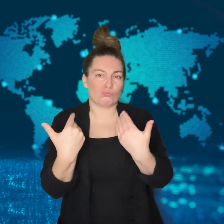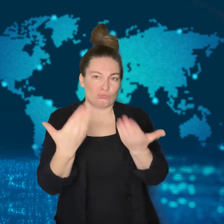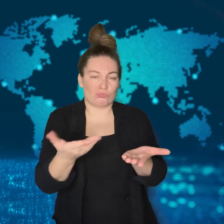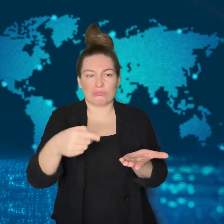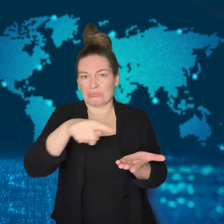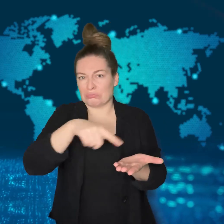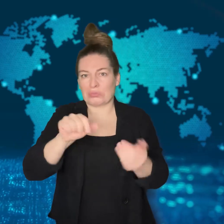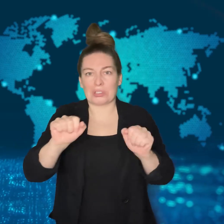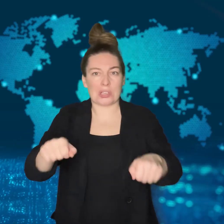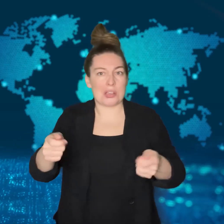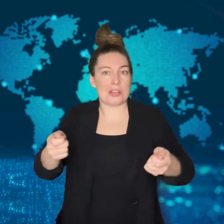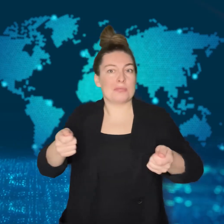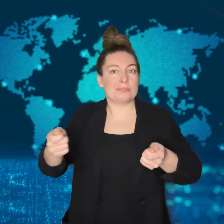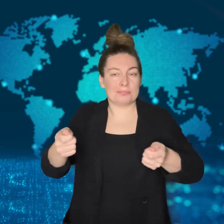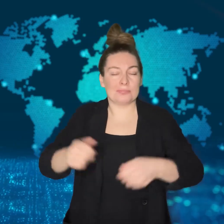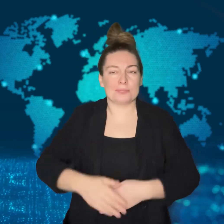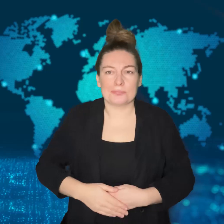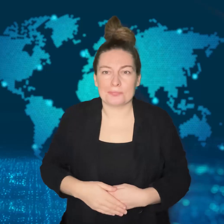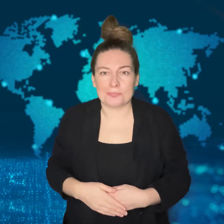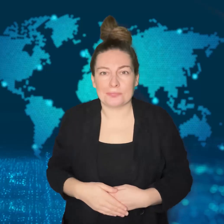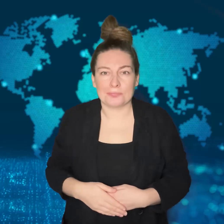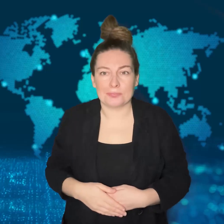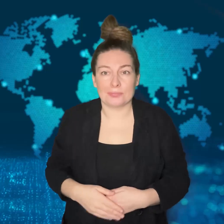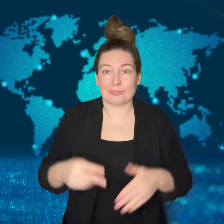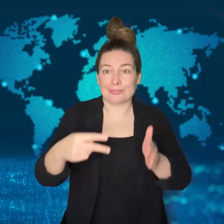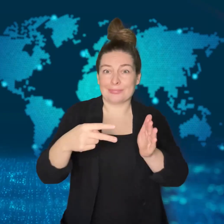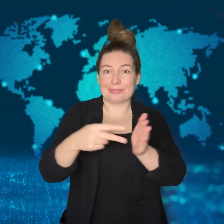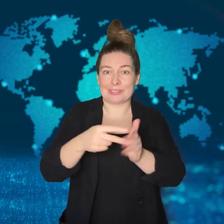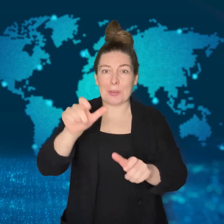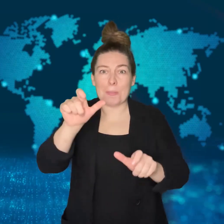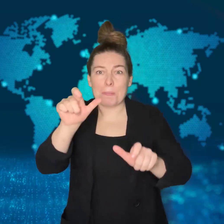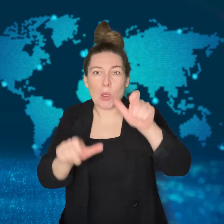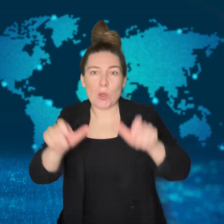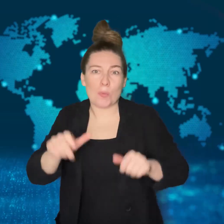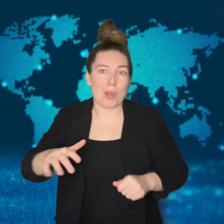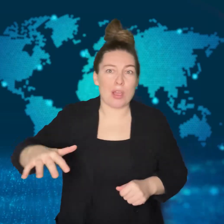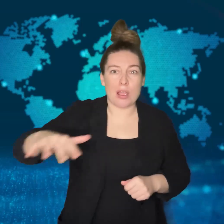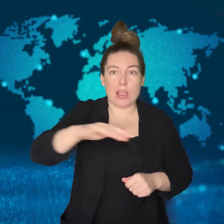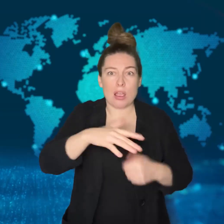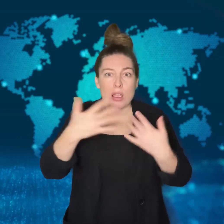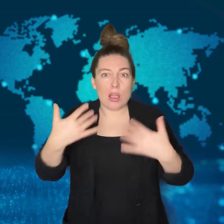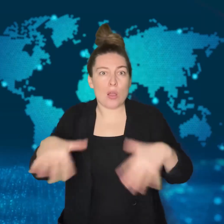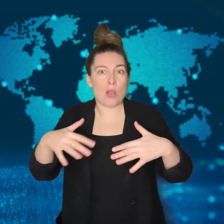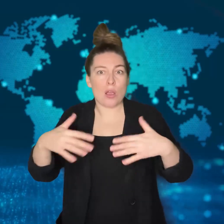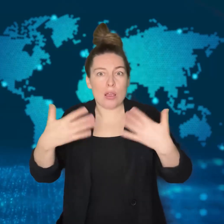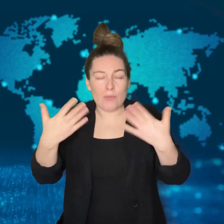The Prime Minister handed over power to